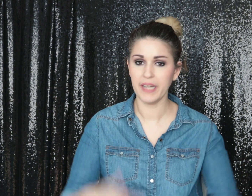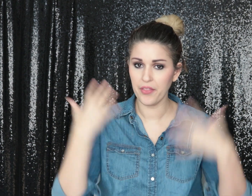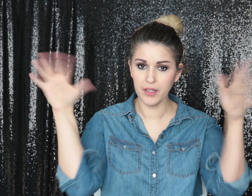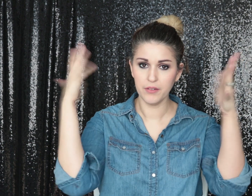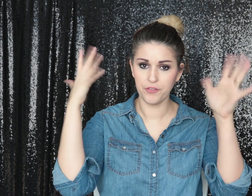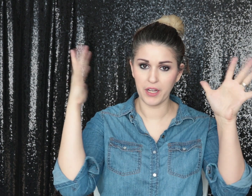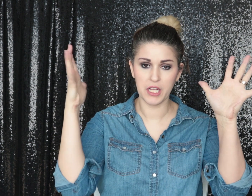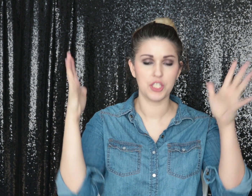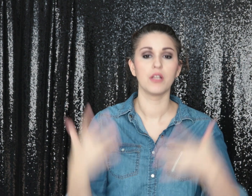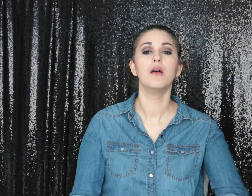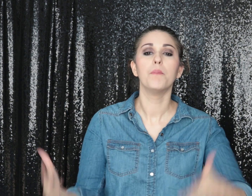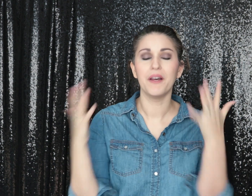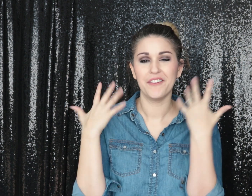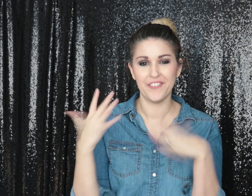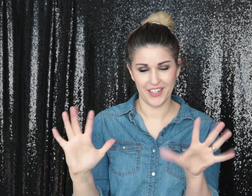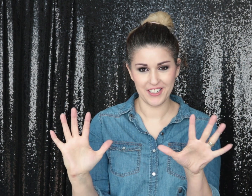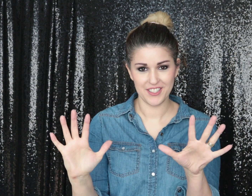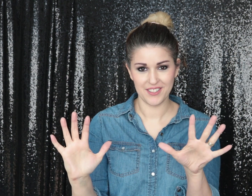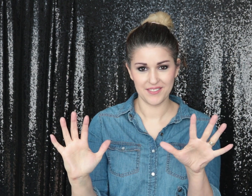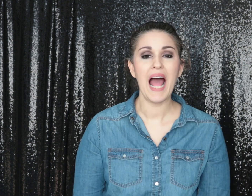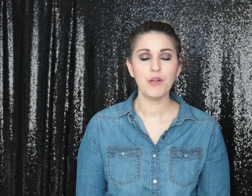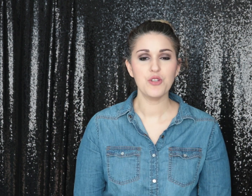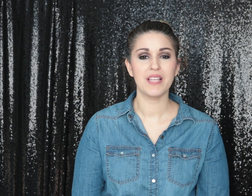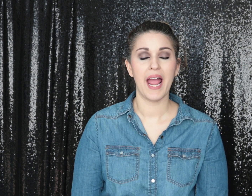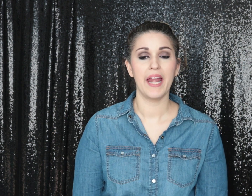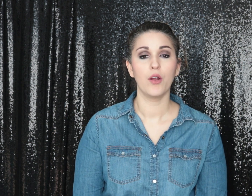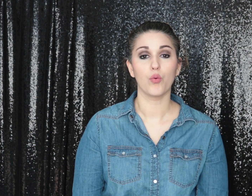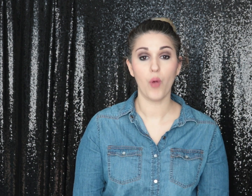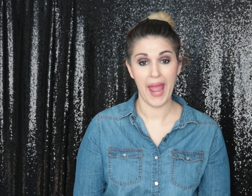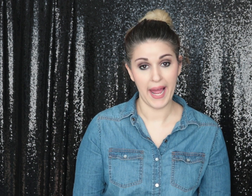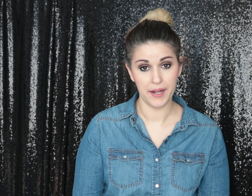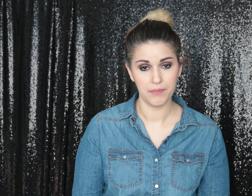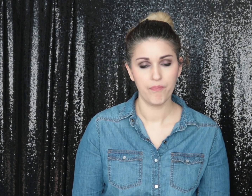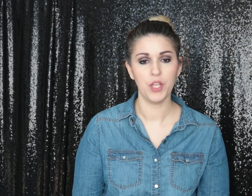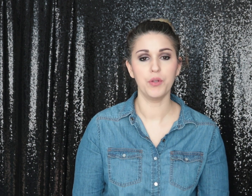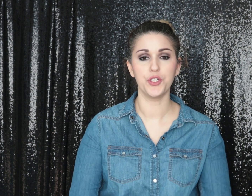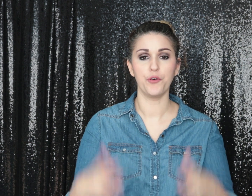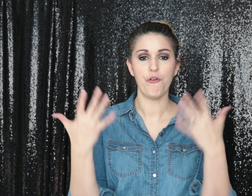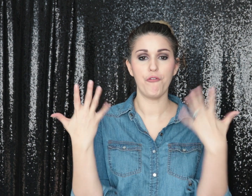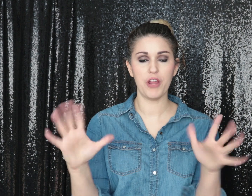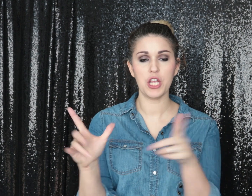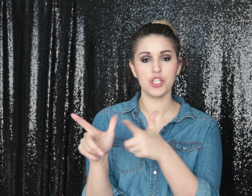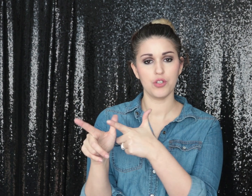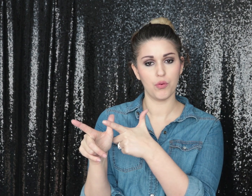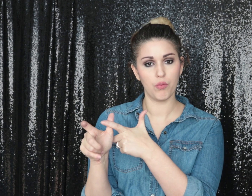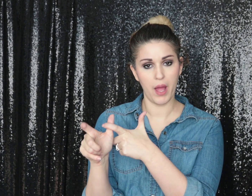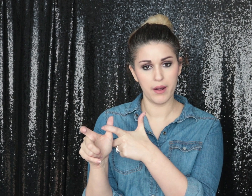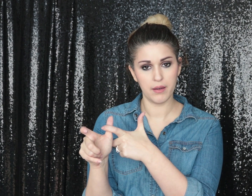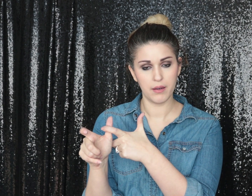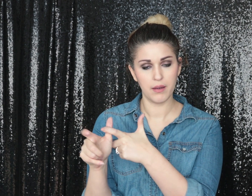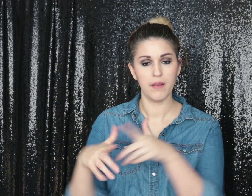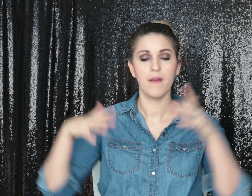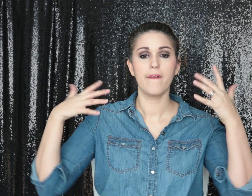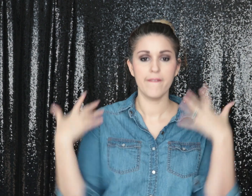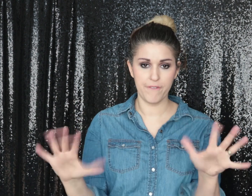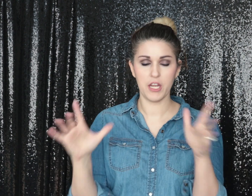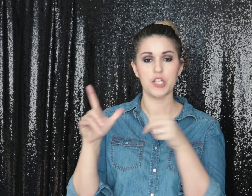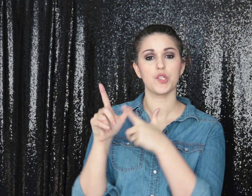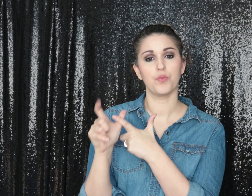not finish but finish. How would you sign ran? You would do finish, run, finish,